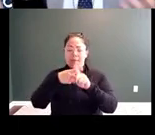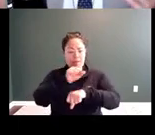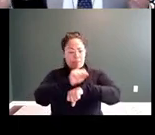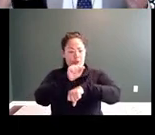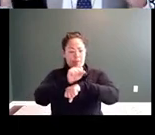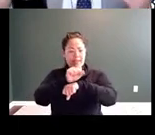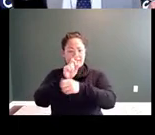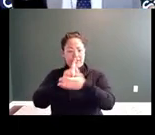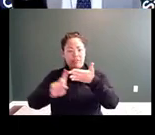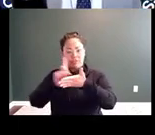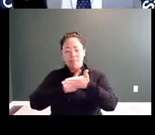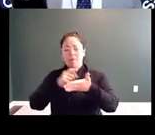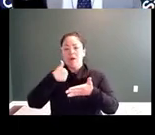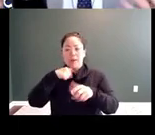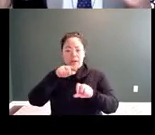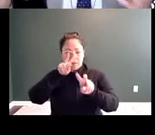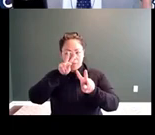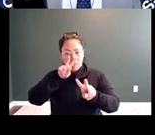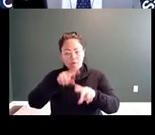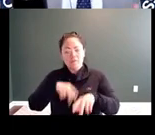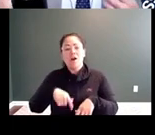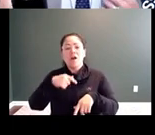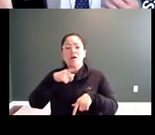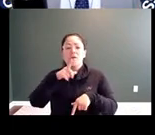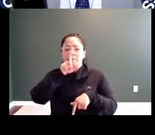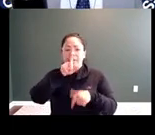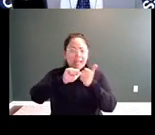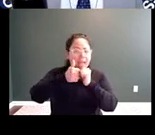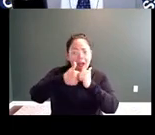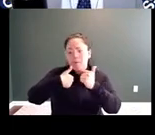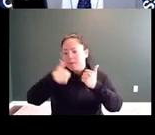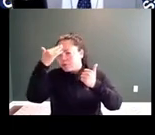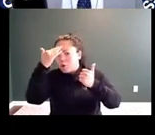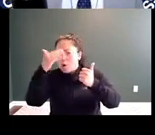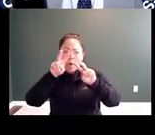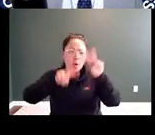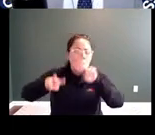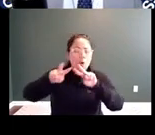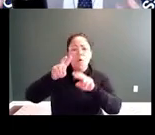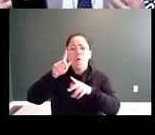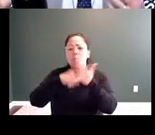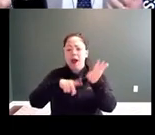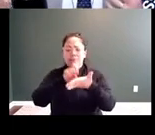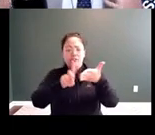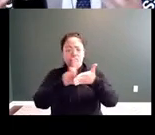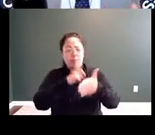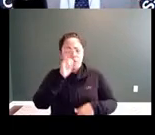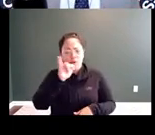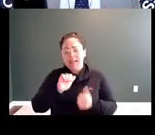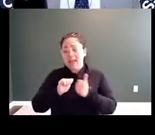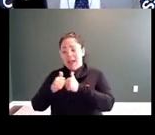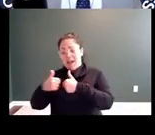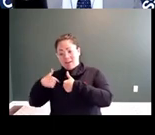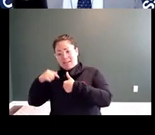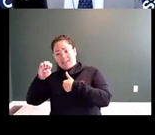we can look for it and look for it in the ways that the EEOC looks at discrimination and the way that law looks at discrimination